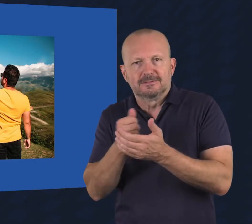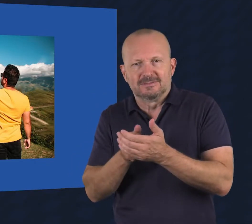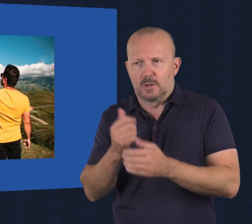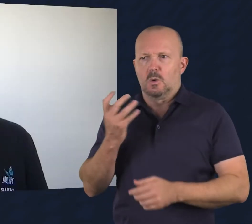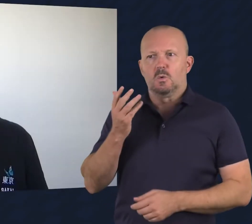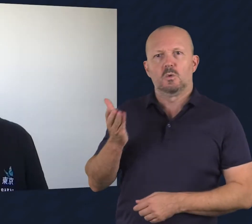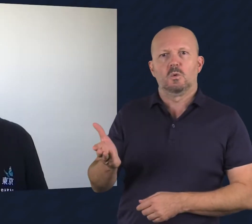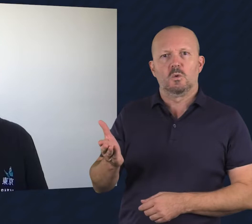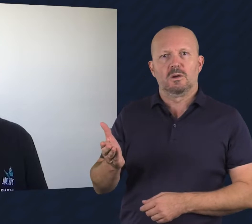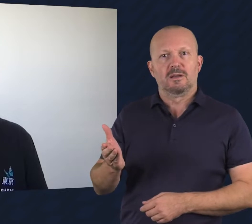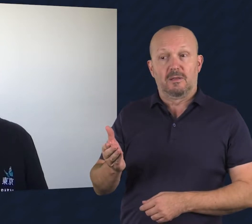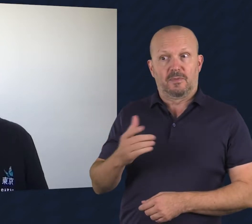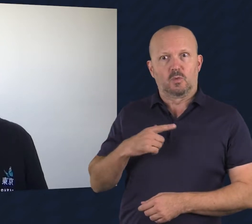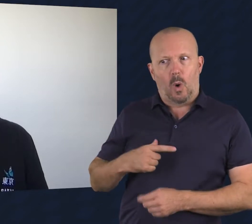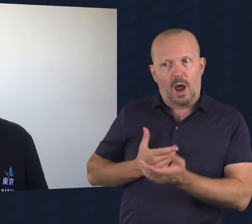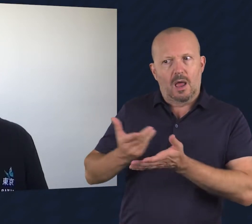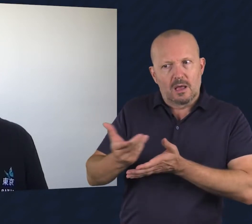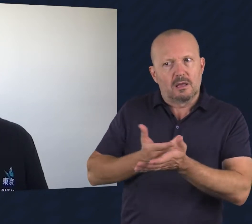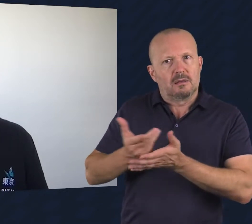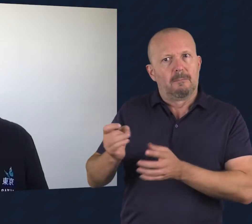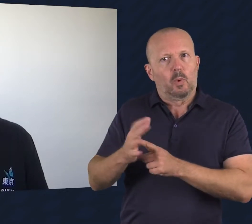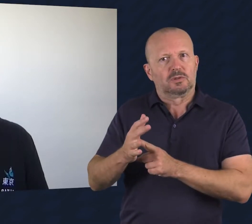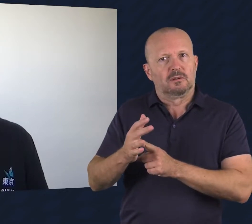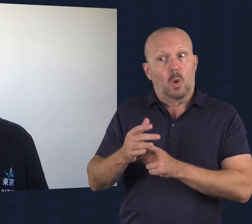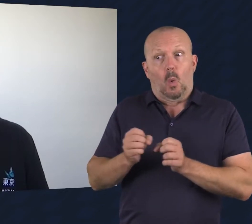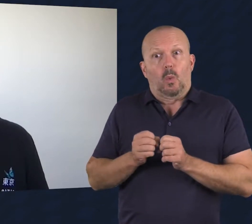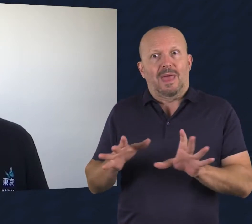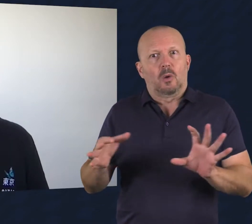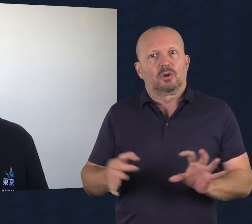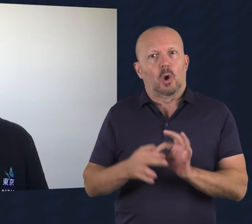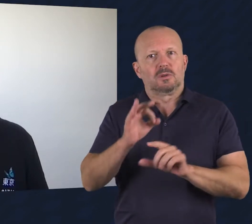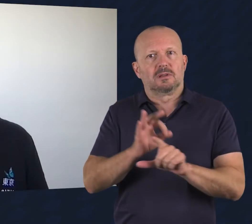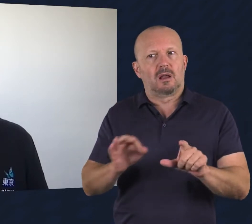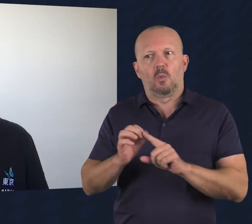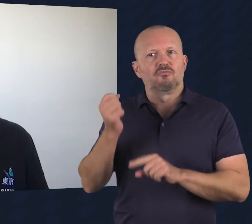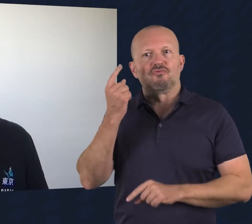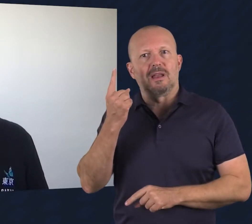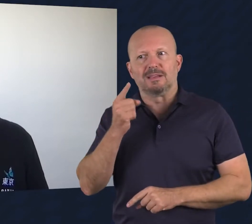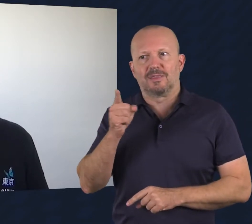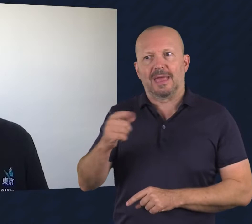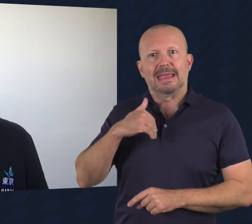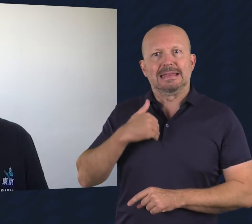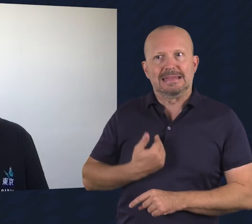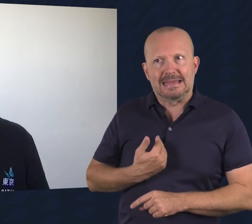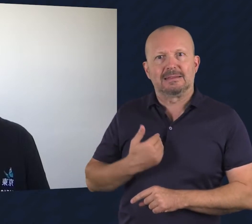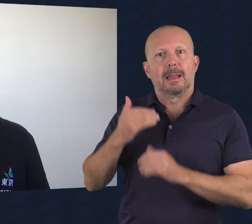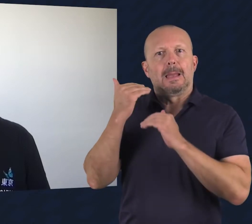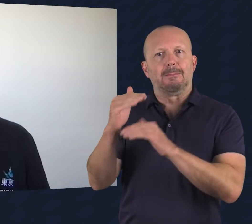It reinforced that one of the biggest limitations we were designing for was limited bandwidth. A large number of users in the Pacific are accessing